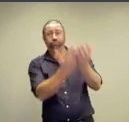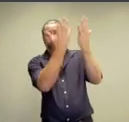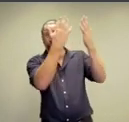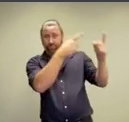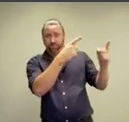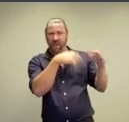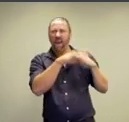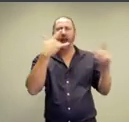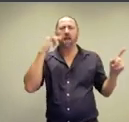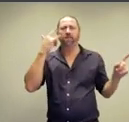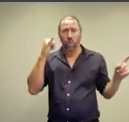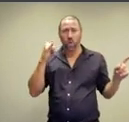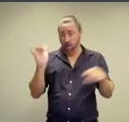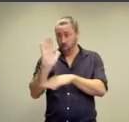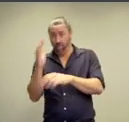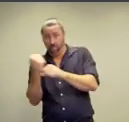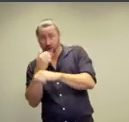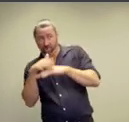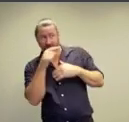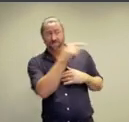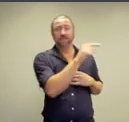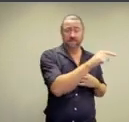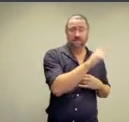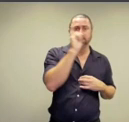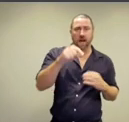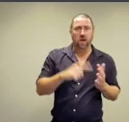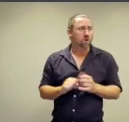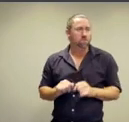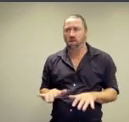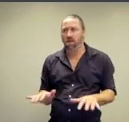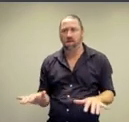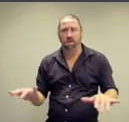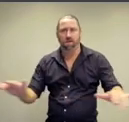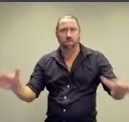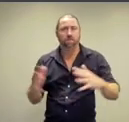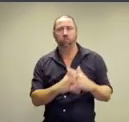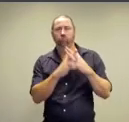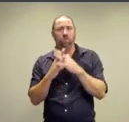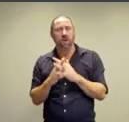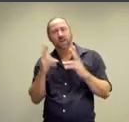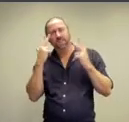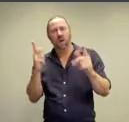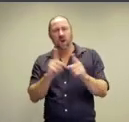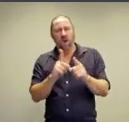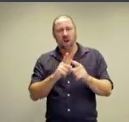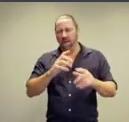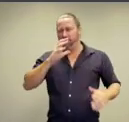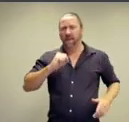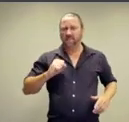in The Wild One film kind of ran deep and widespread throughout America and it really